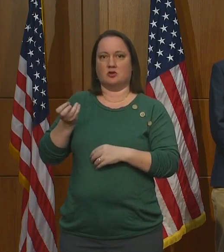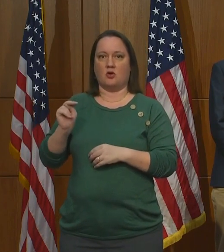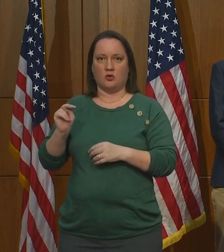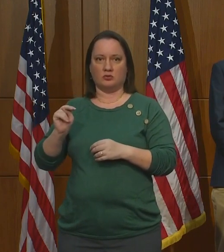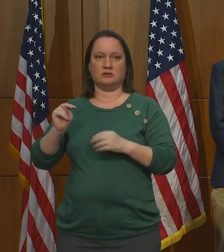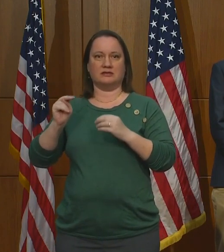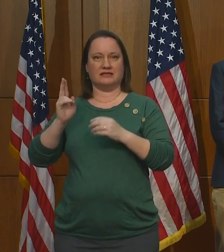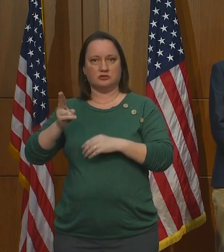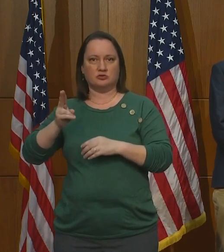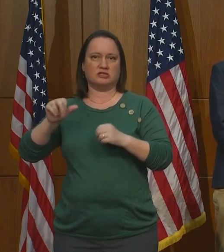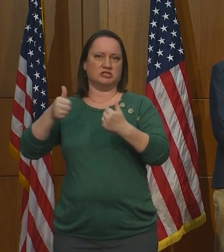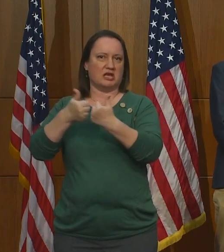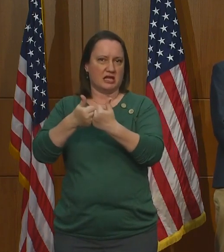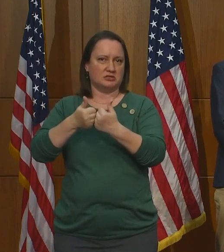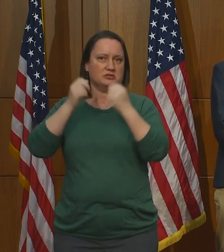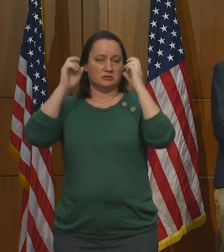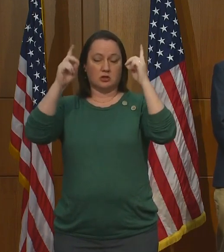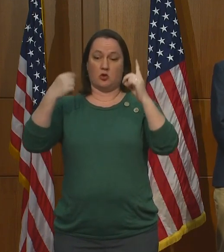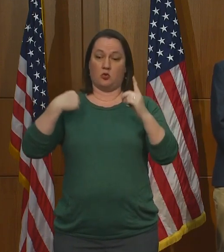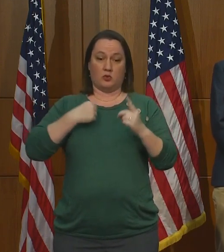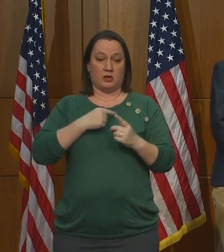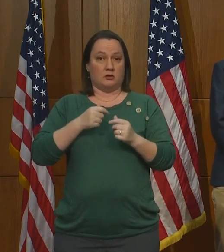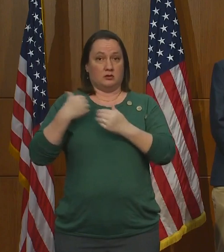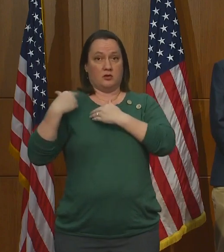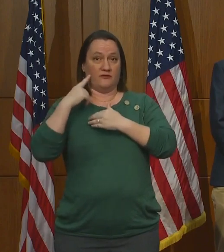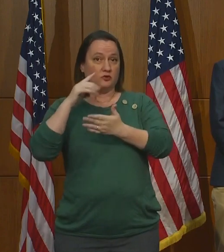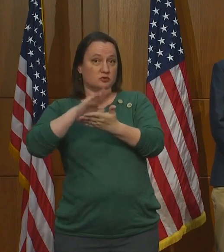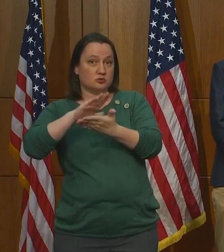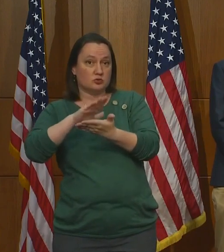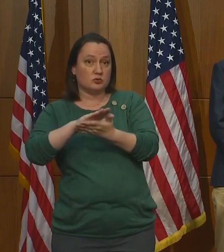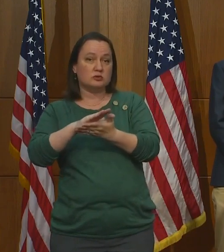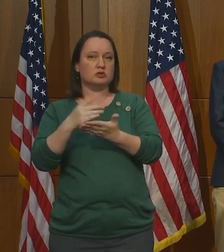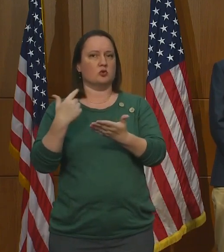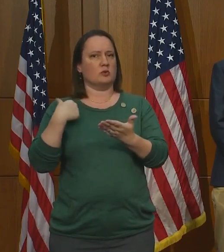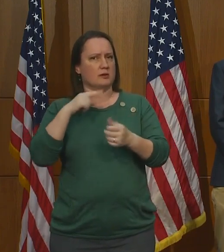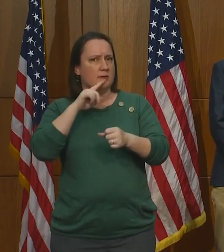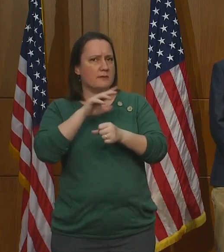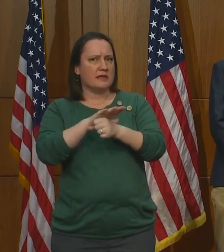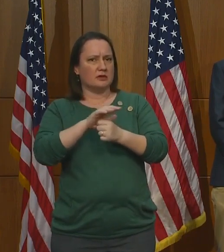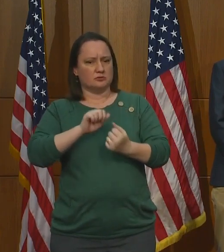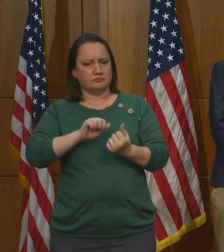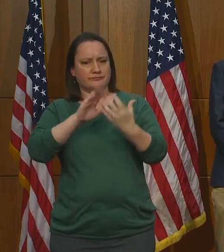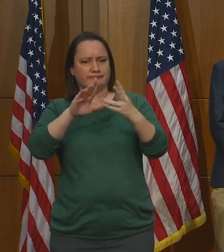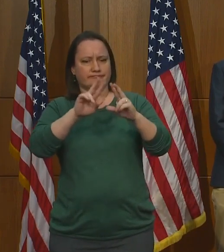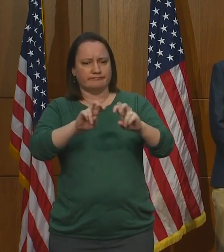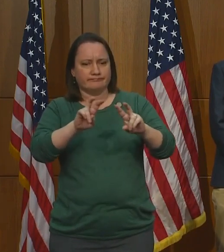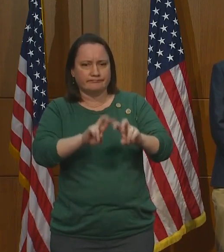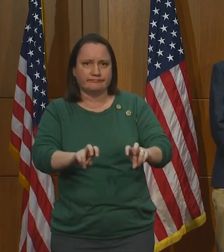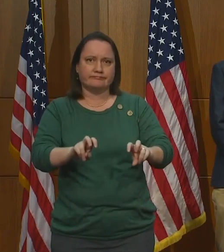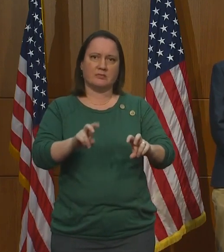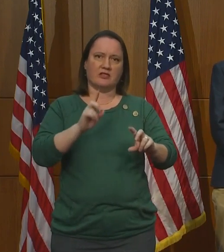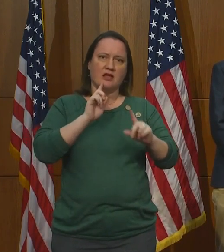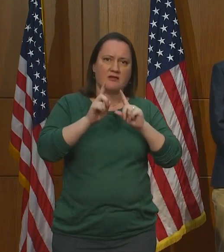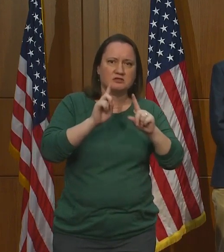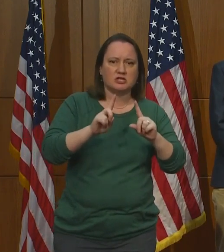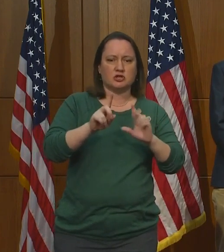HISTORY AND PRESENT DAY CHALLENGES. AND AS THE AGENCY RESPONSIBLE FOR SCHOOLS WE REMAIN COMMITTED TO TACKLING